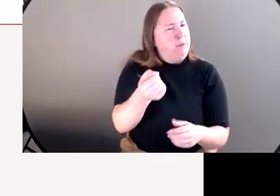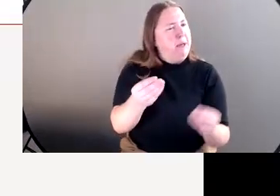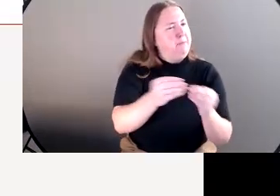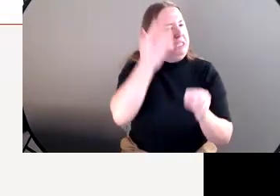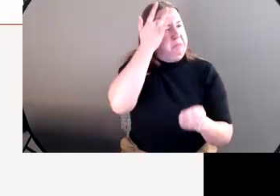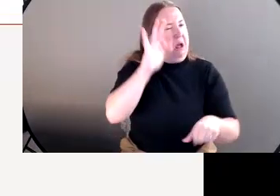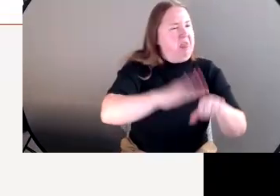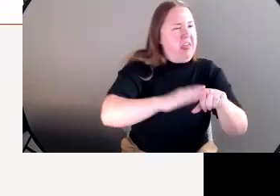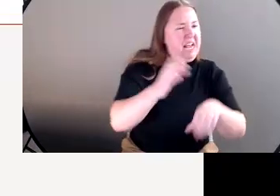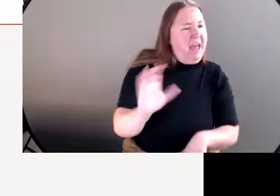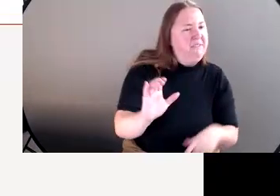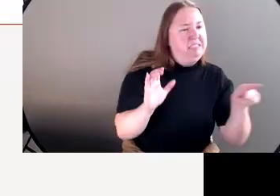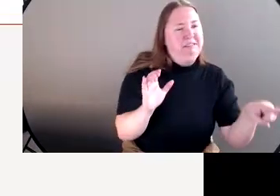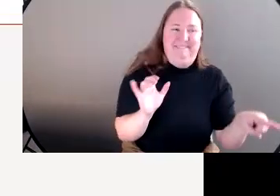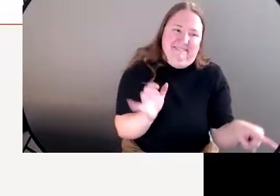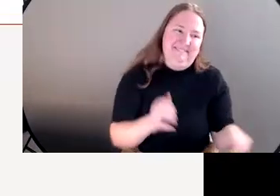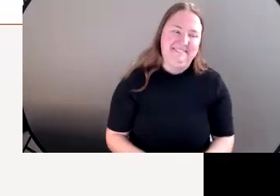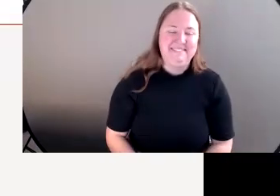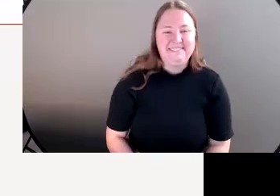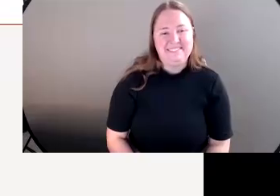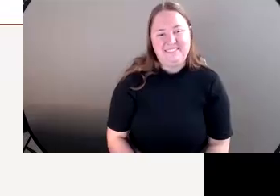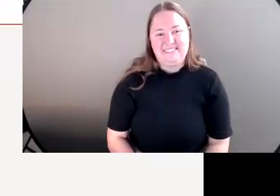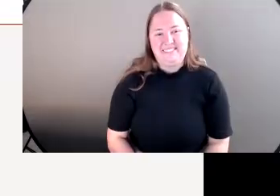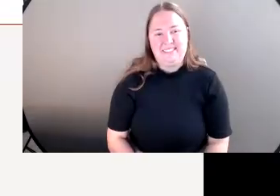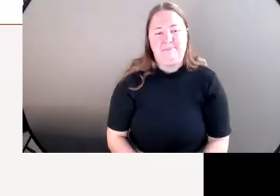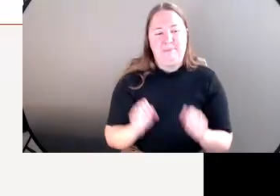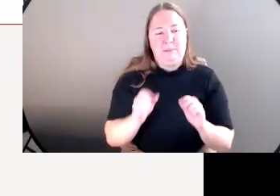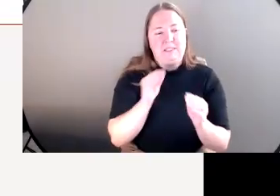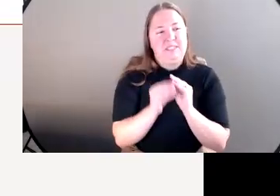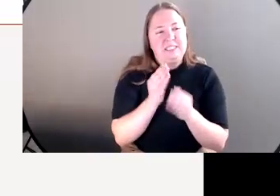thinks it is, to be able to fix some of these fixes here.